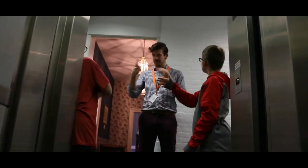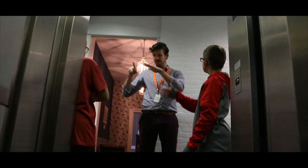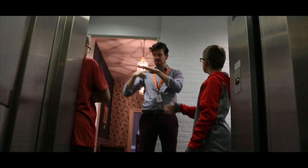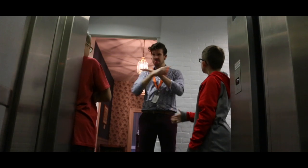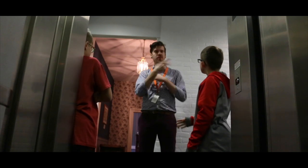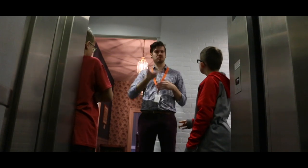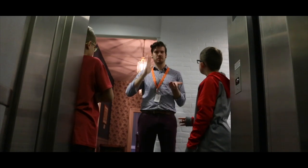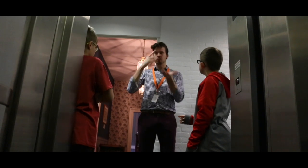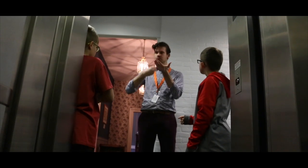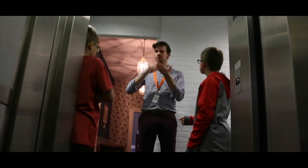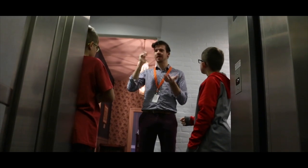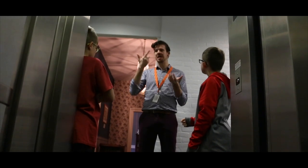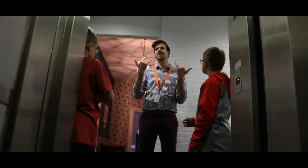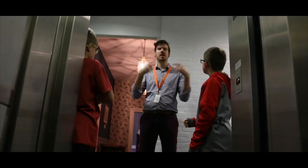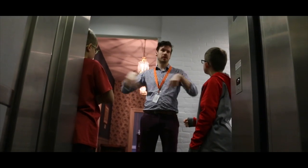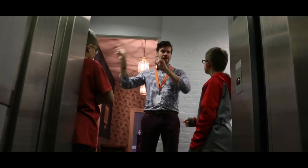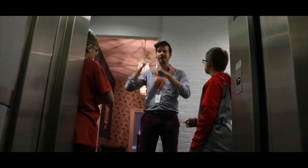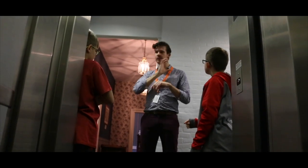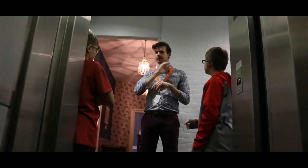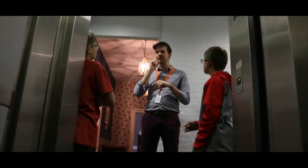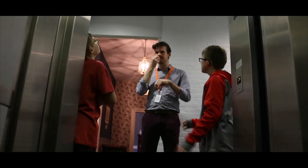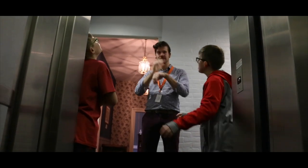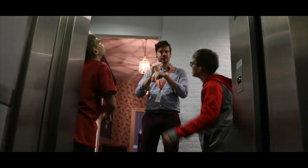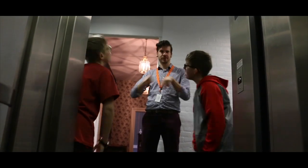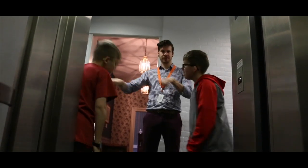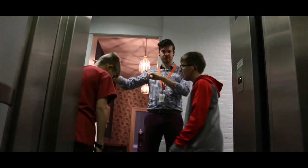You snuck away so we will need to discuss that later. Now go to the cafeteria for dinner.